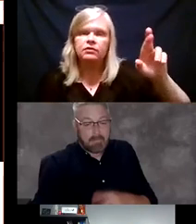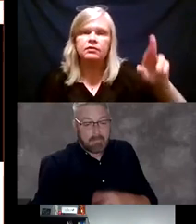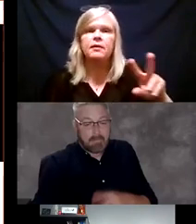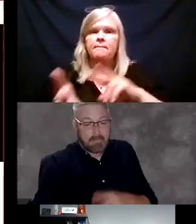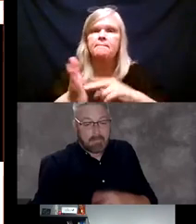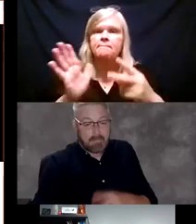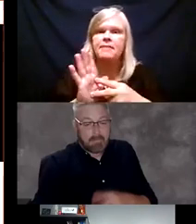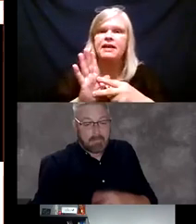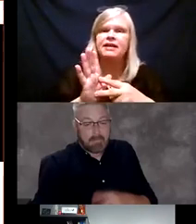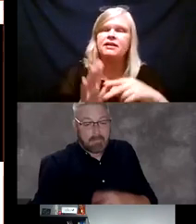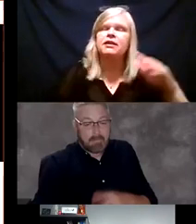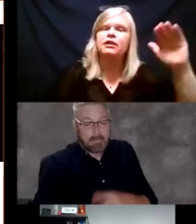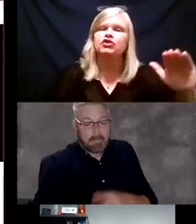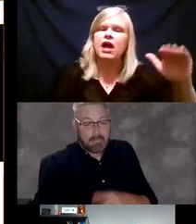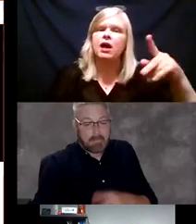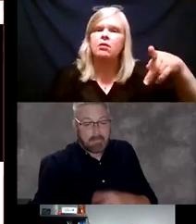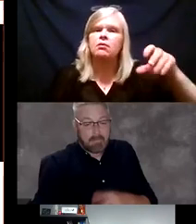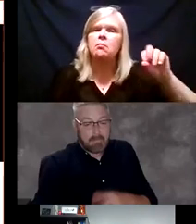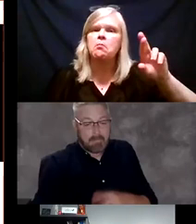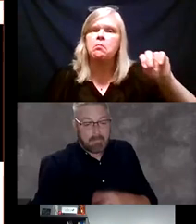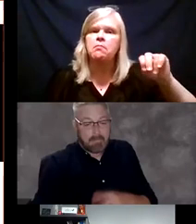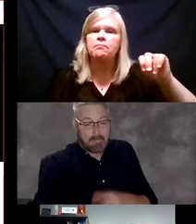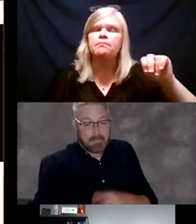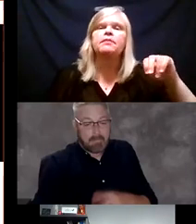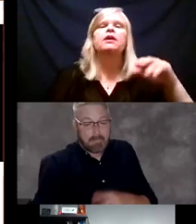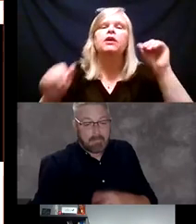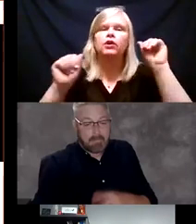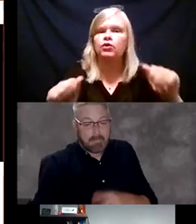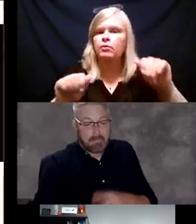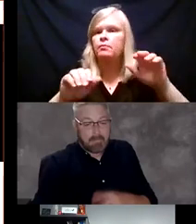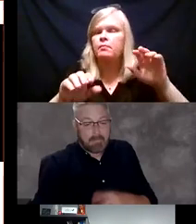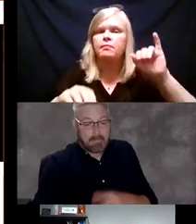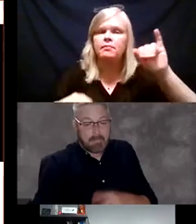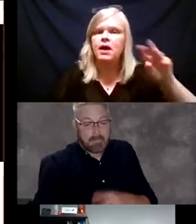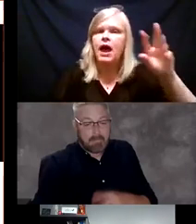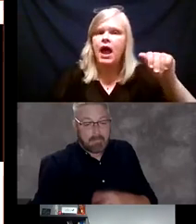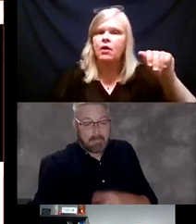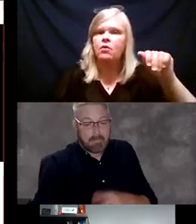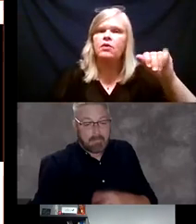PORNOGRAPHY STATUTE. THE IOWA CHILD PORNOGRAPHY